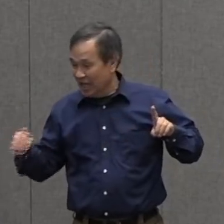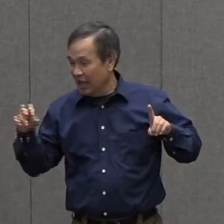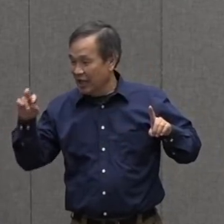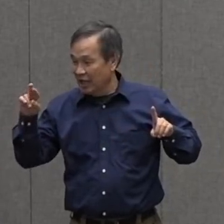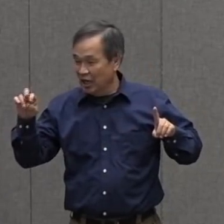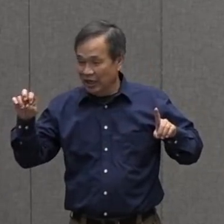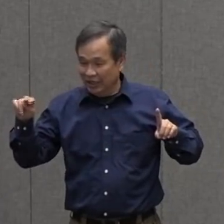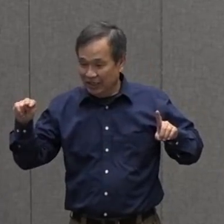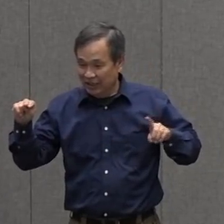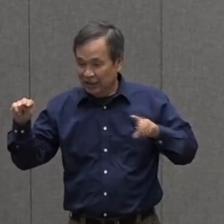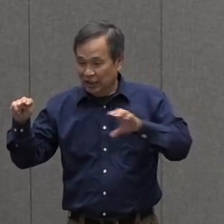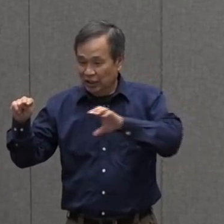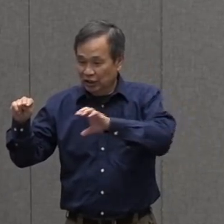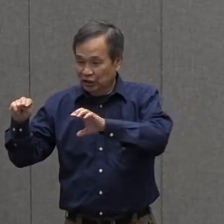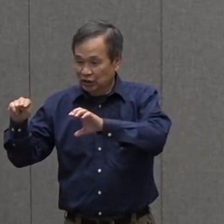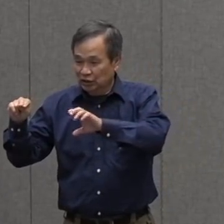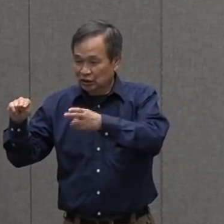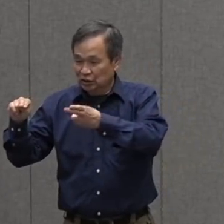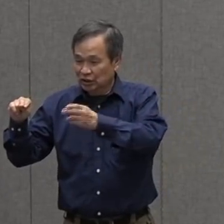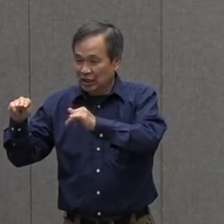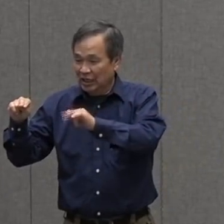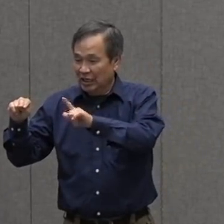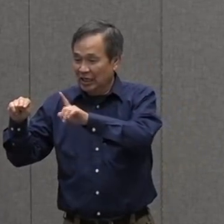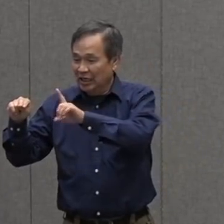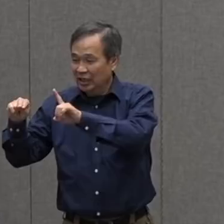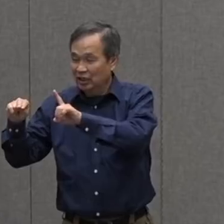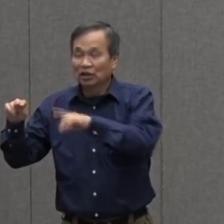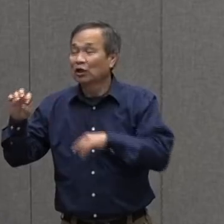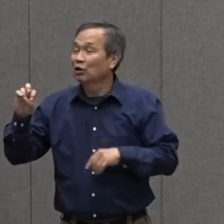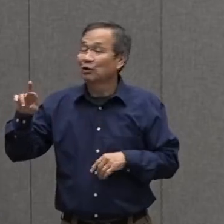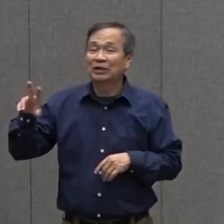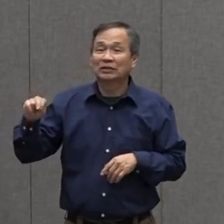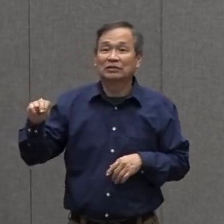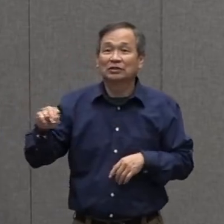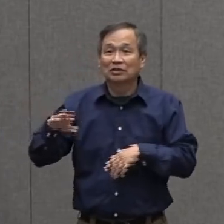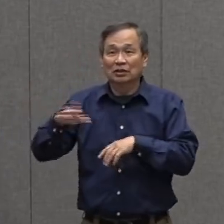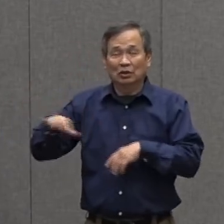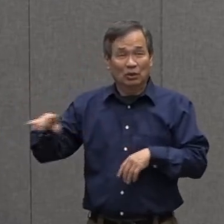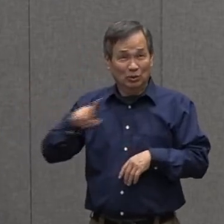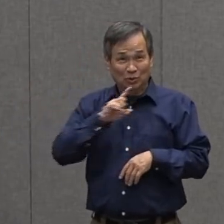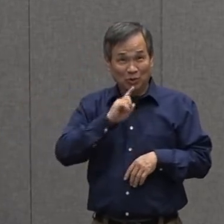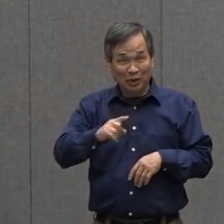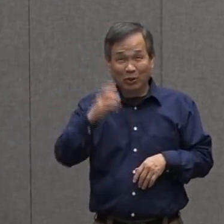That is really outside the box right? You talked about those rules at school